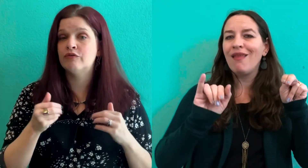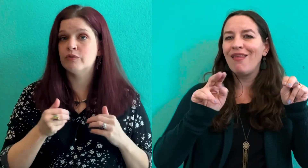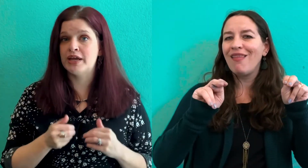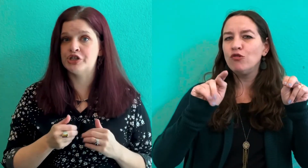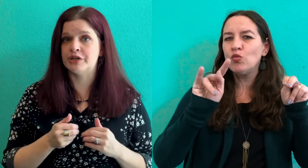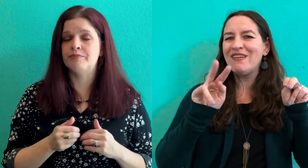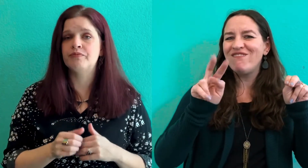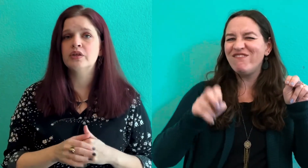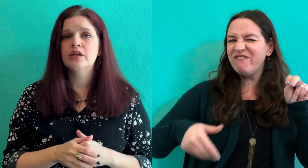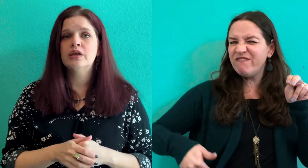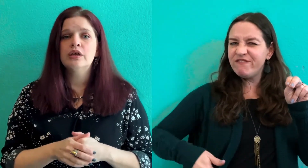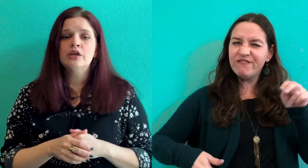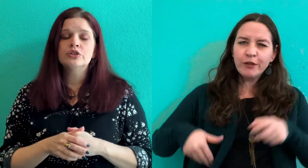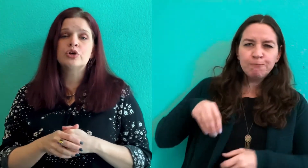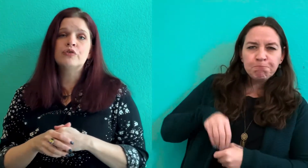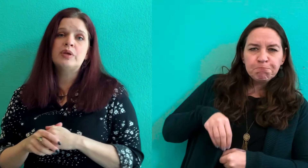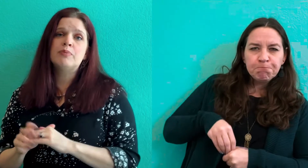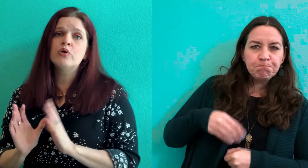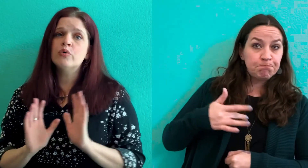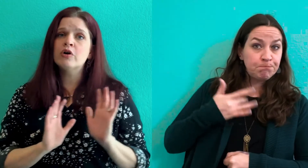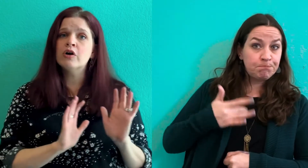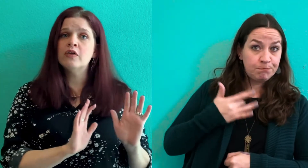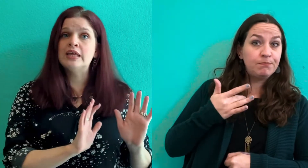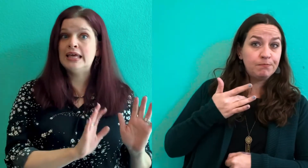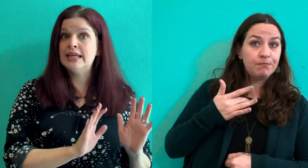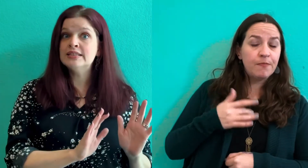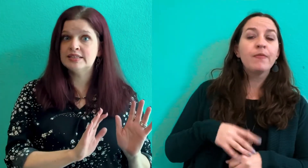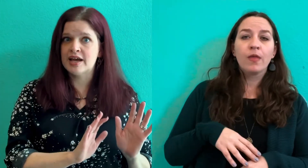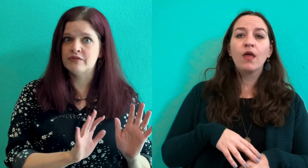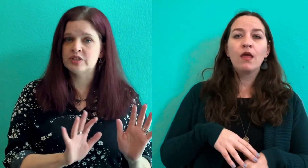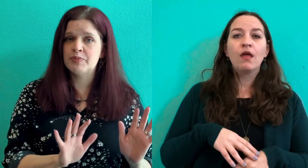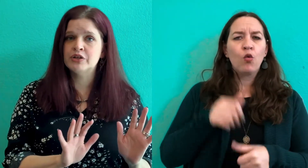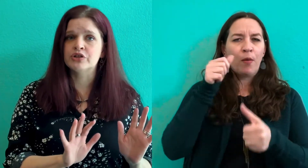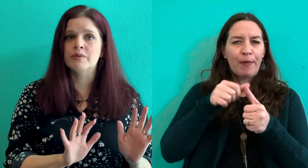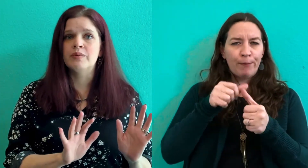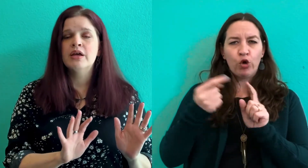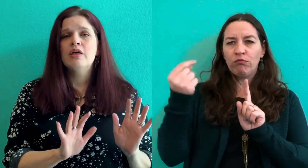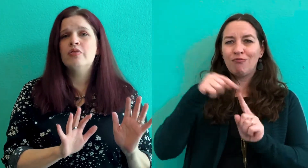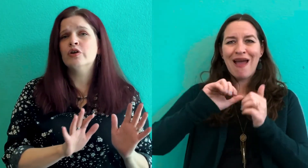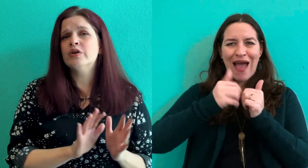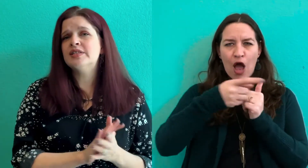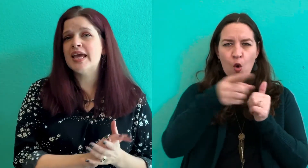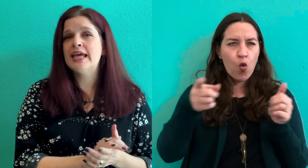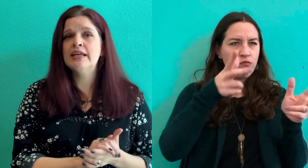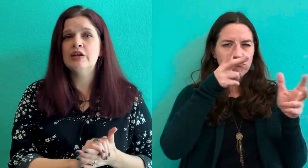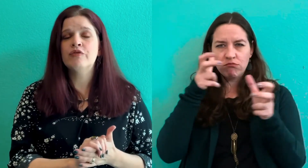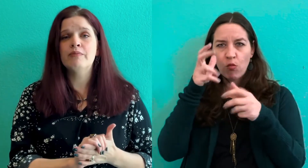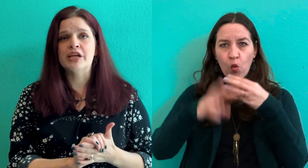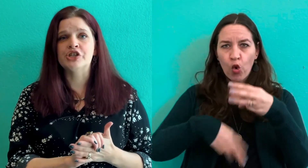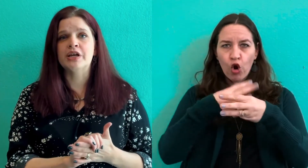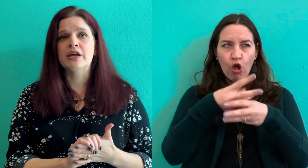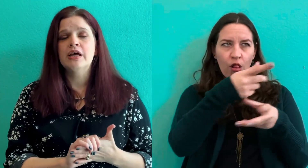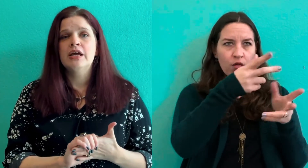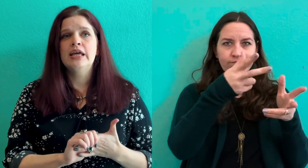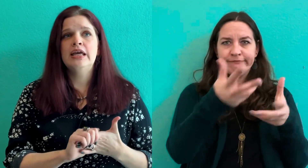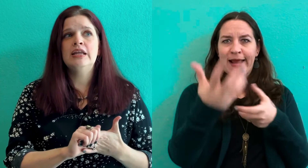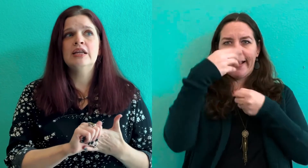information. So for people who are on the N side of the spectrum, they're going to take in information in